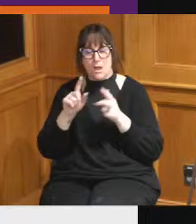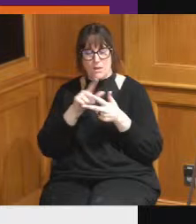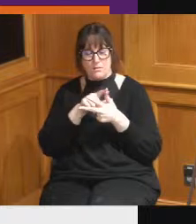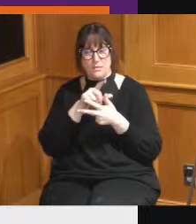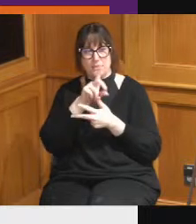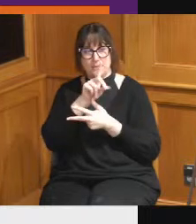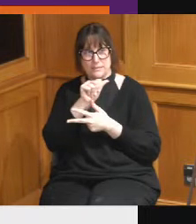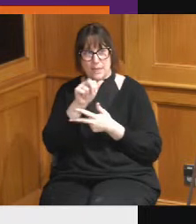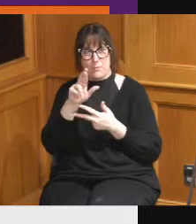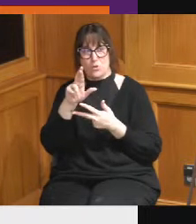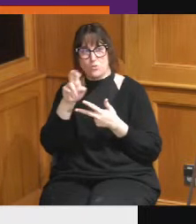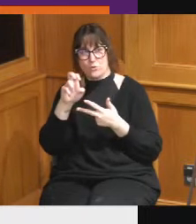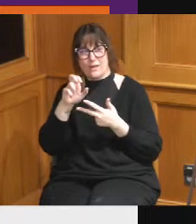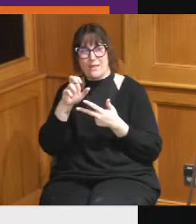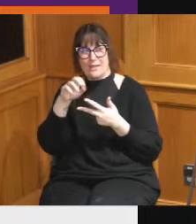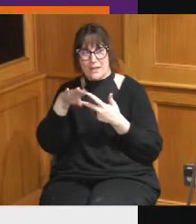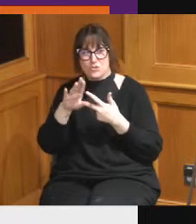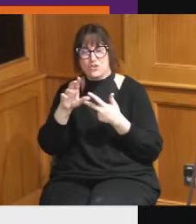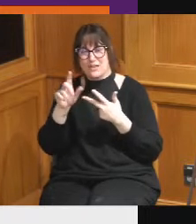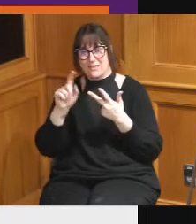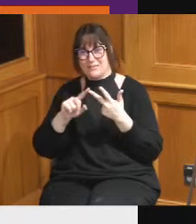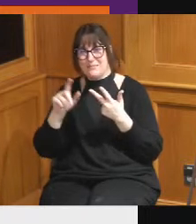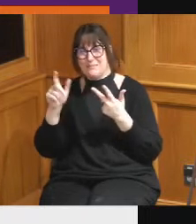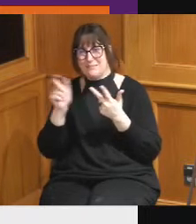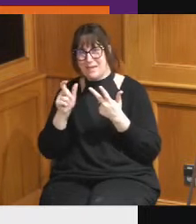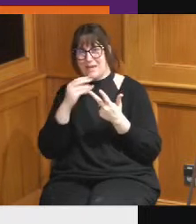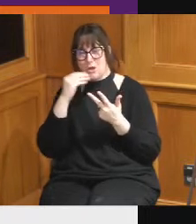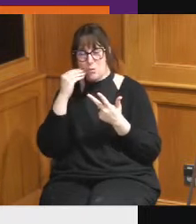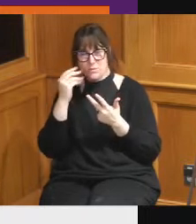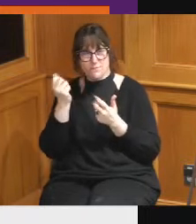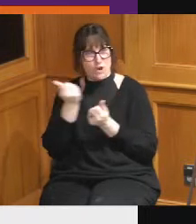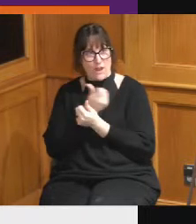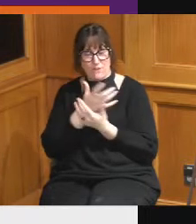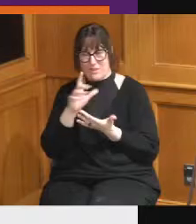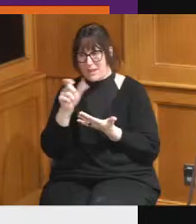re-entry and now tiny homes for everything else we're doing through this program with the County's